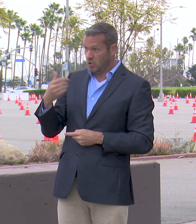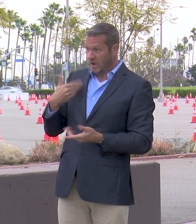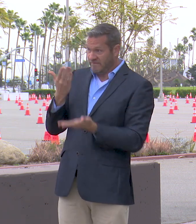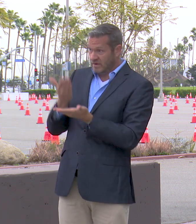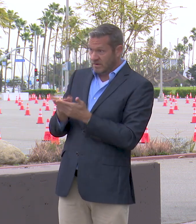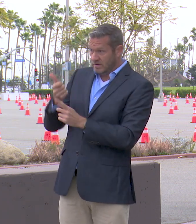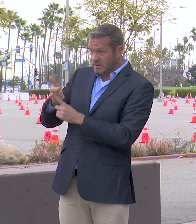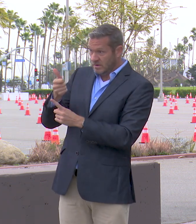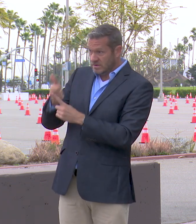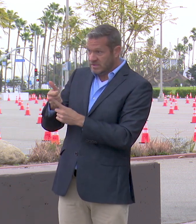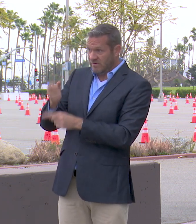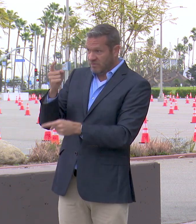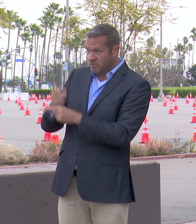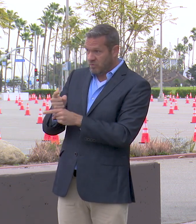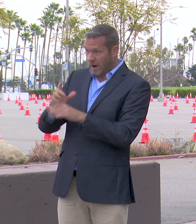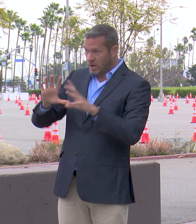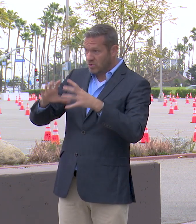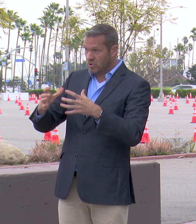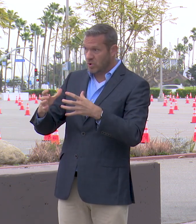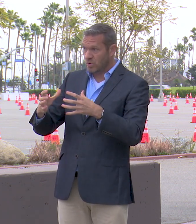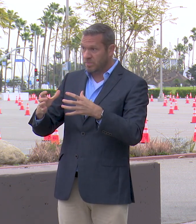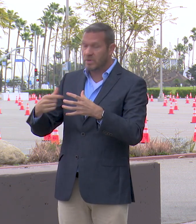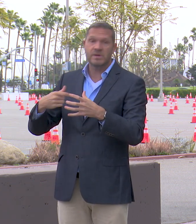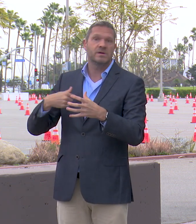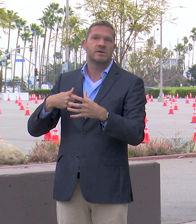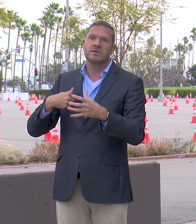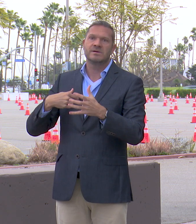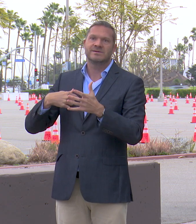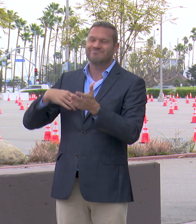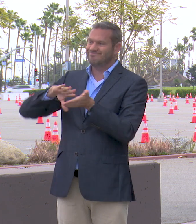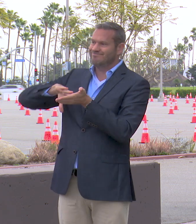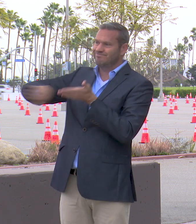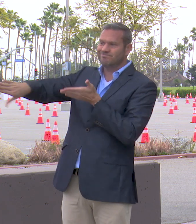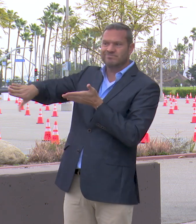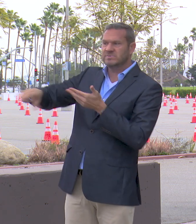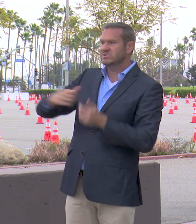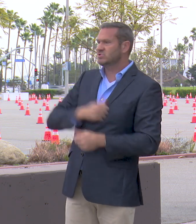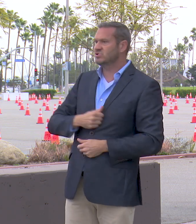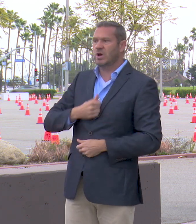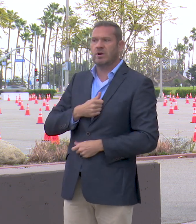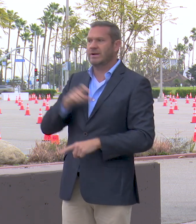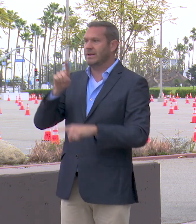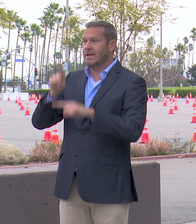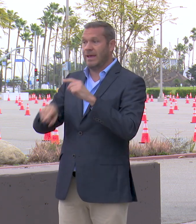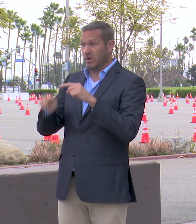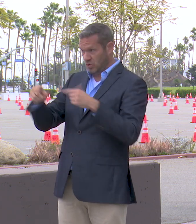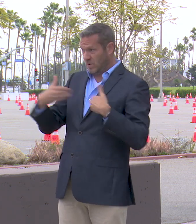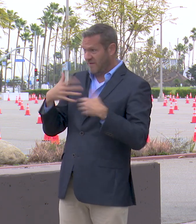We will turn away people who register before it's their turn even if they were able to make an appointment.